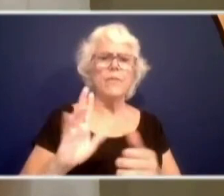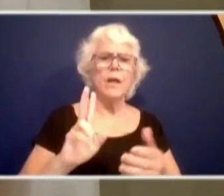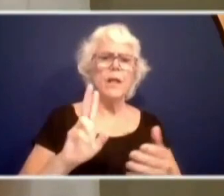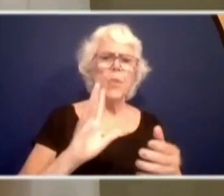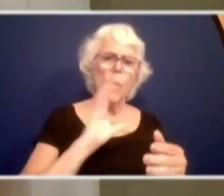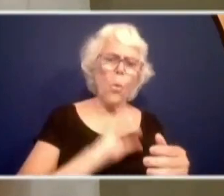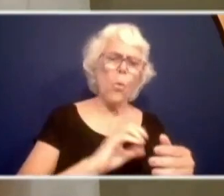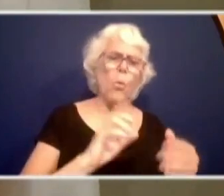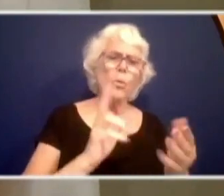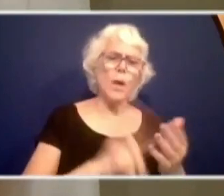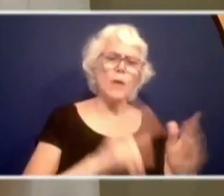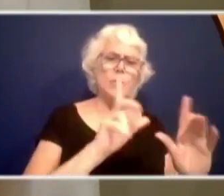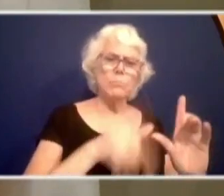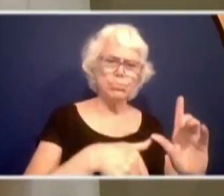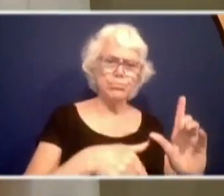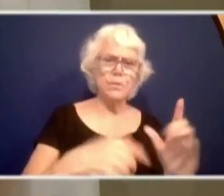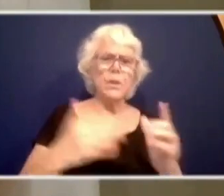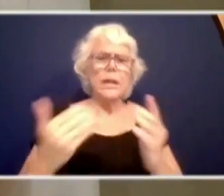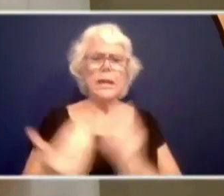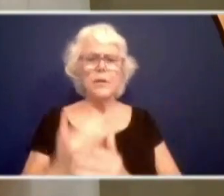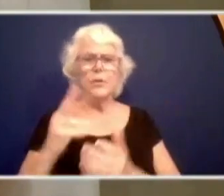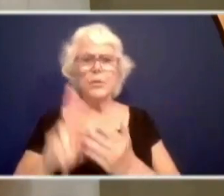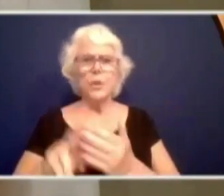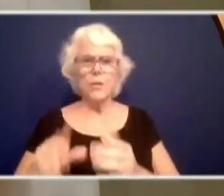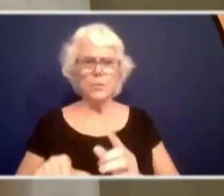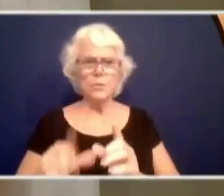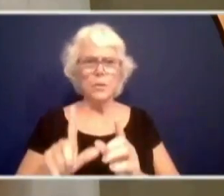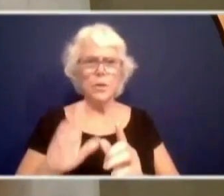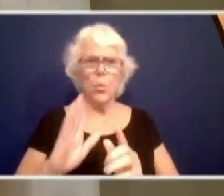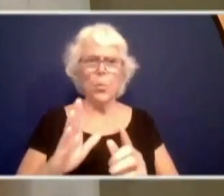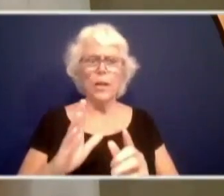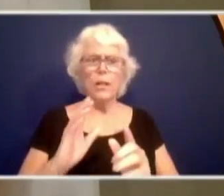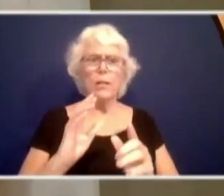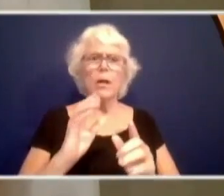then be moved to the same teacher salary where they would move or not move based on their years of experience?